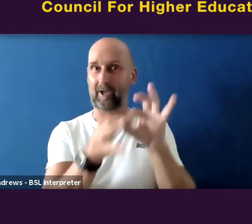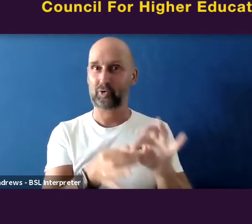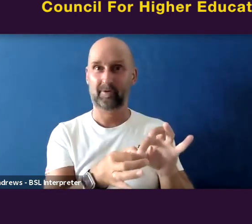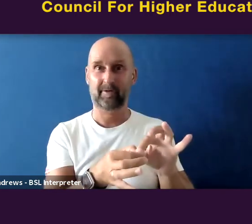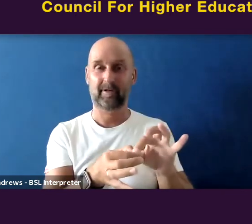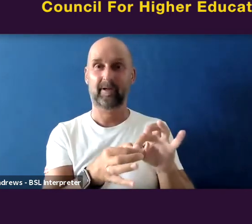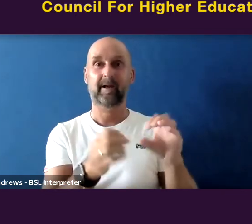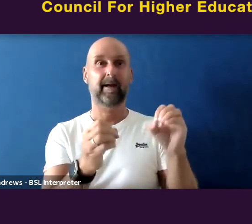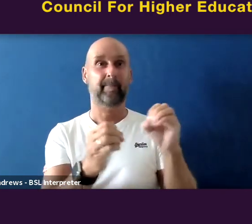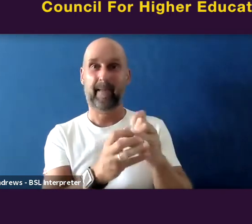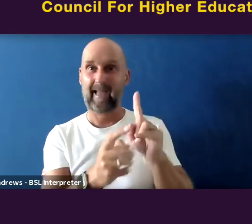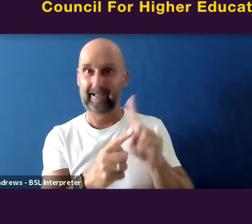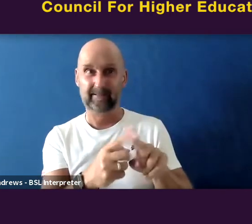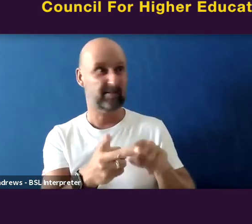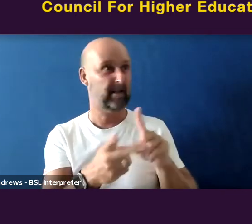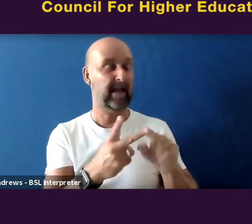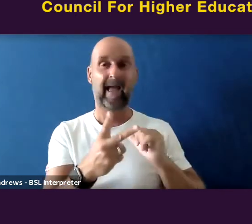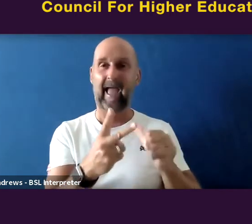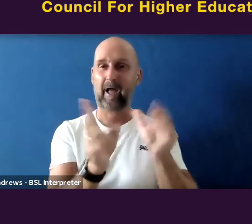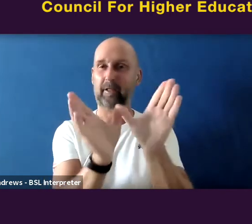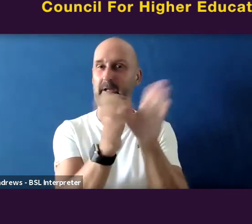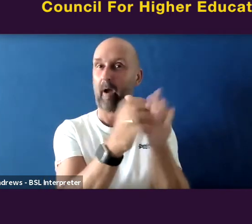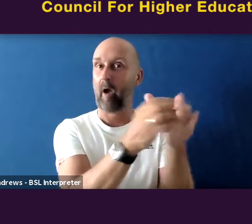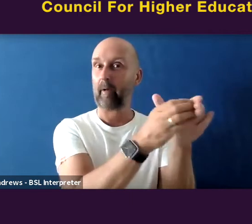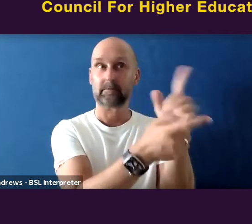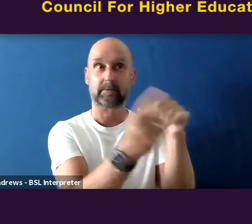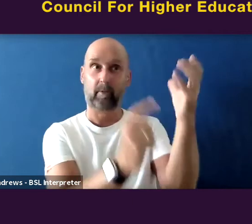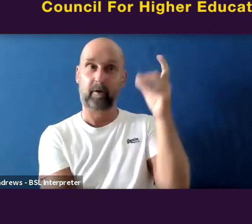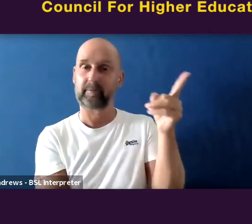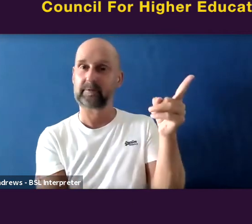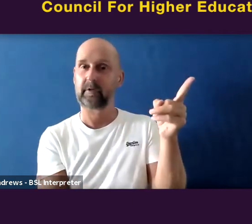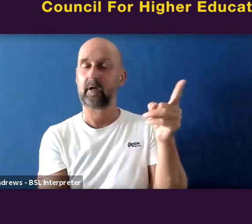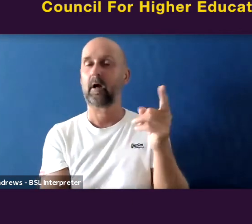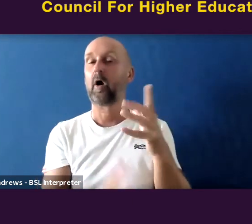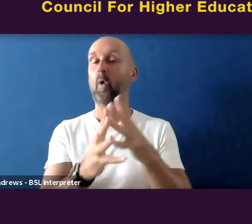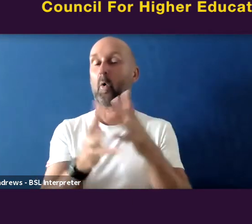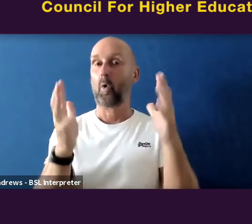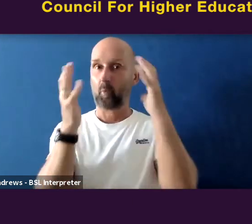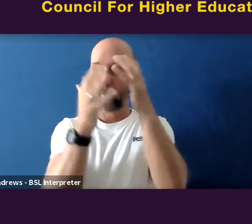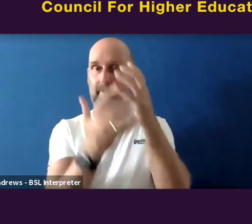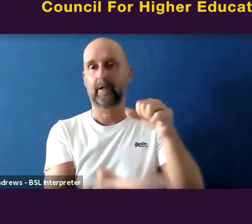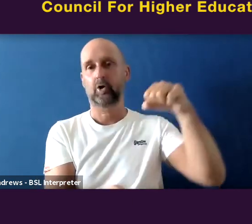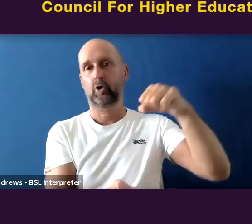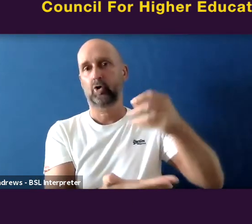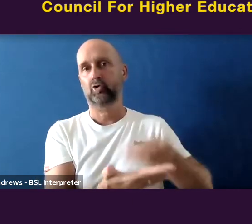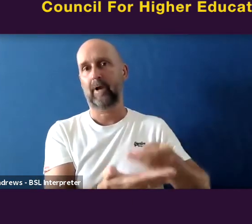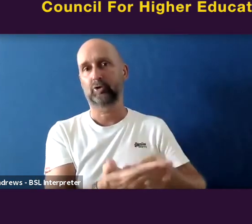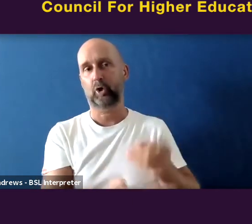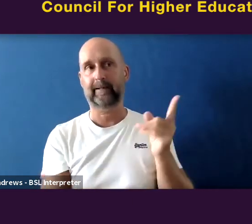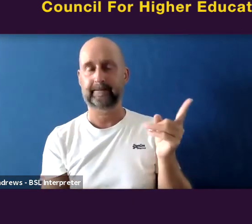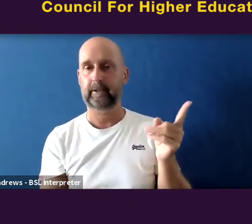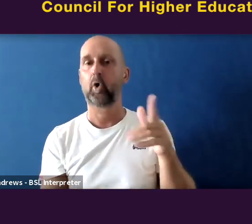health and other departments, most worryingly, Treasury who we need to continue to convince.